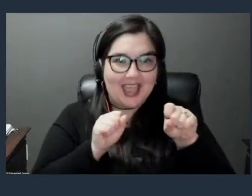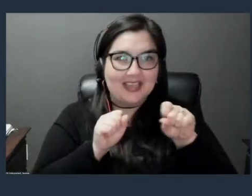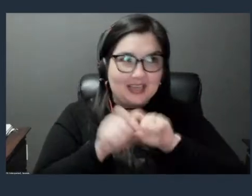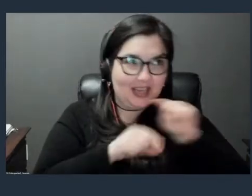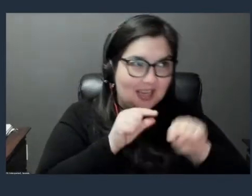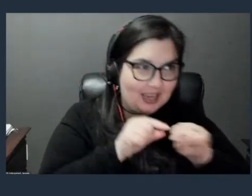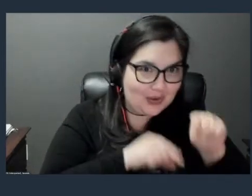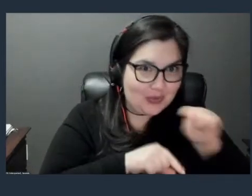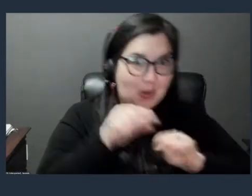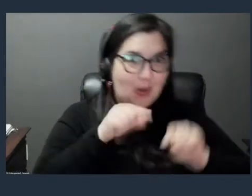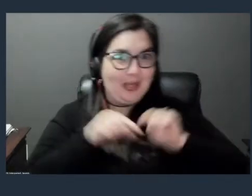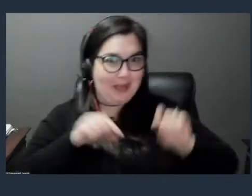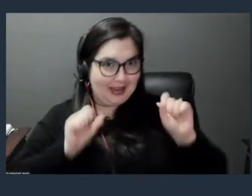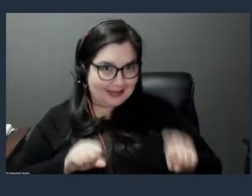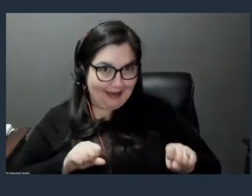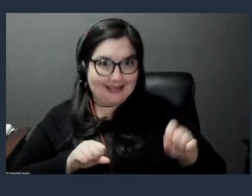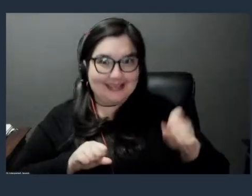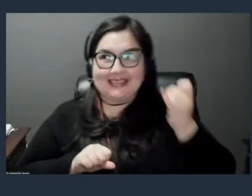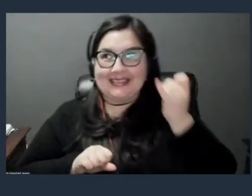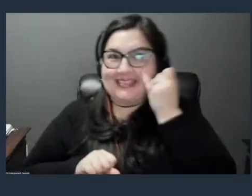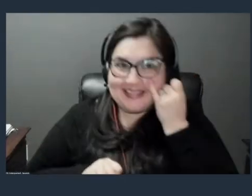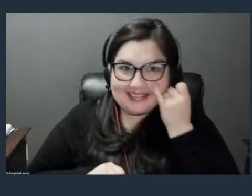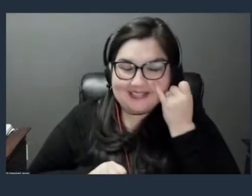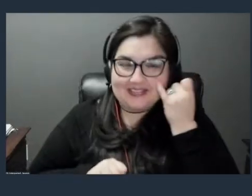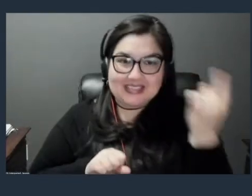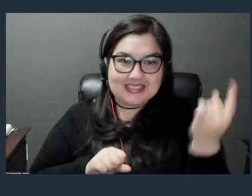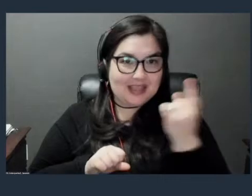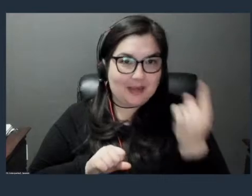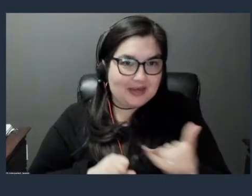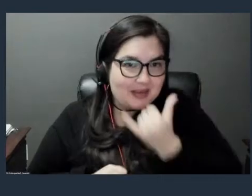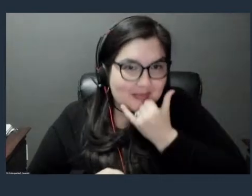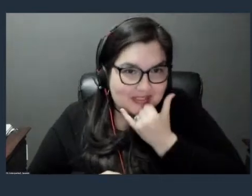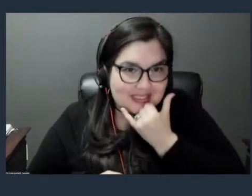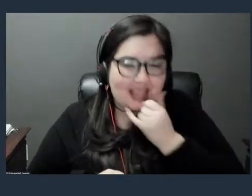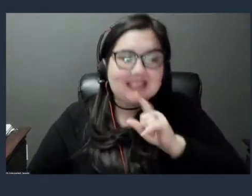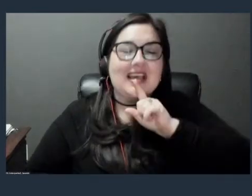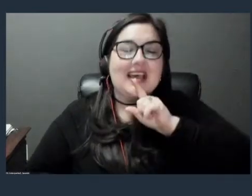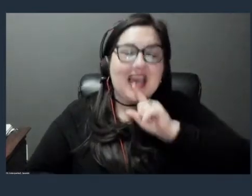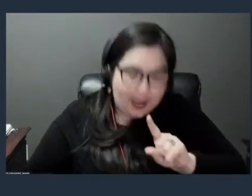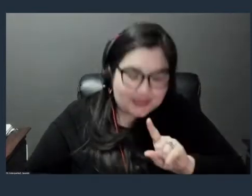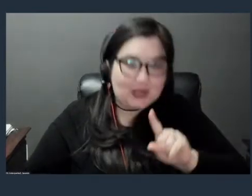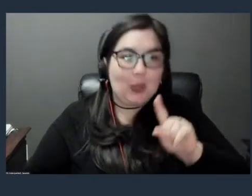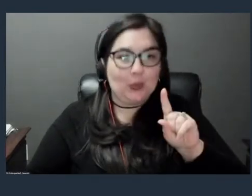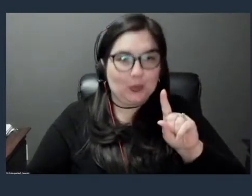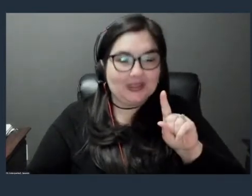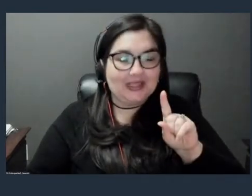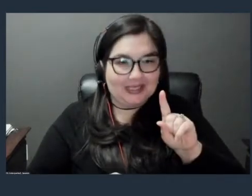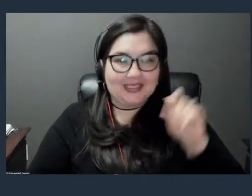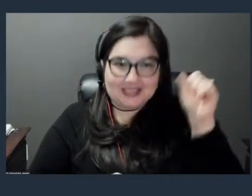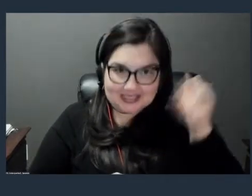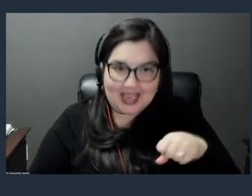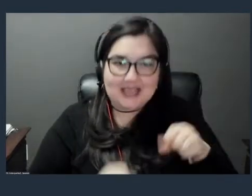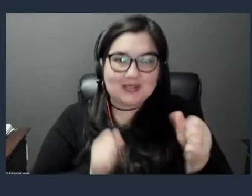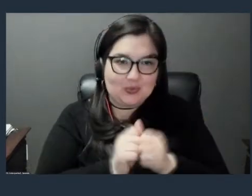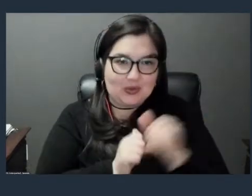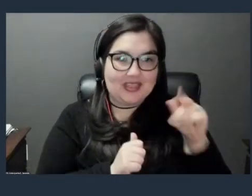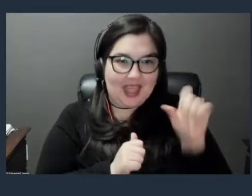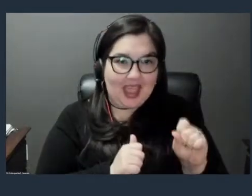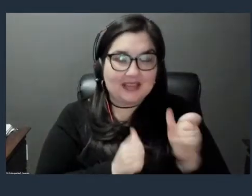Just in case somebody made a mistake. Absolutely true with ACLs. So if you have an existing bucket and you've had it for, I don't know, 15 years